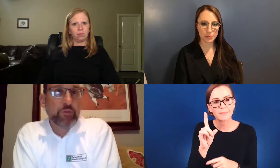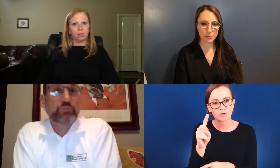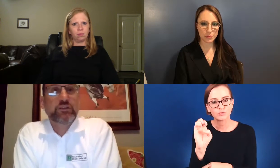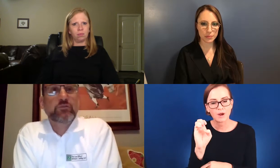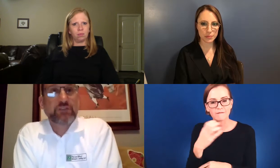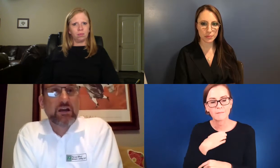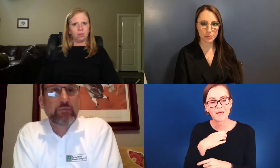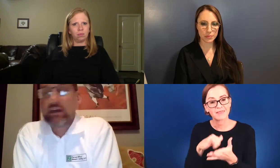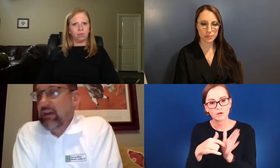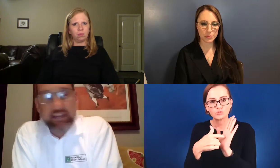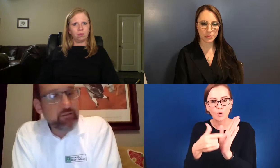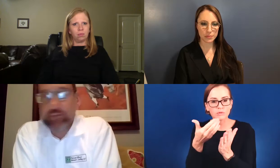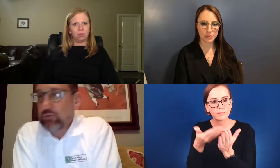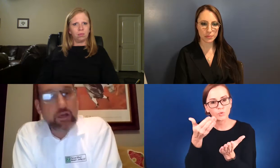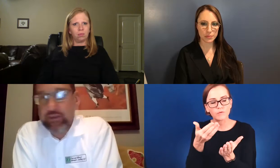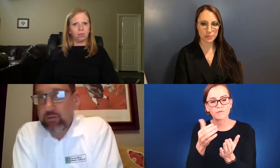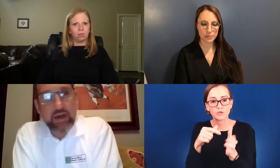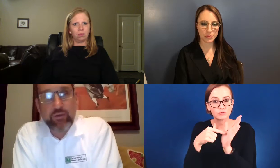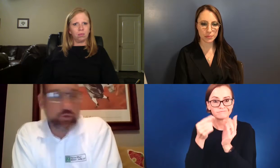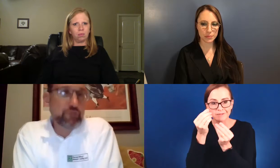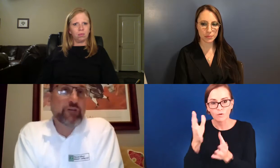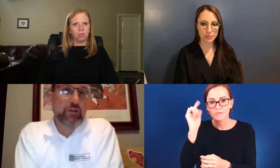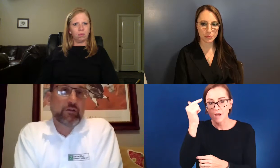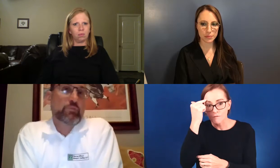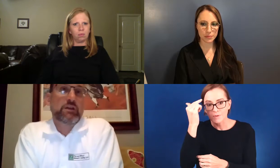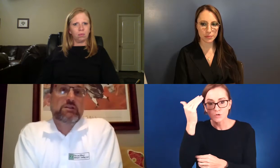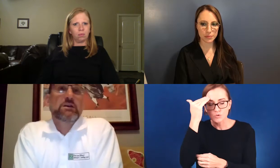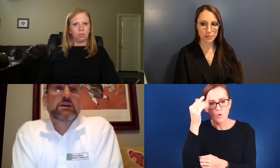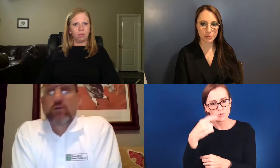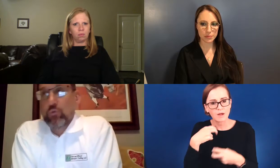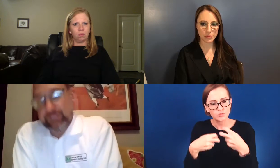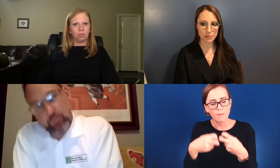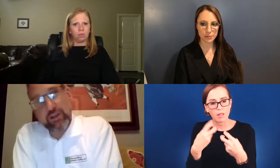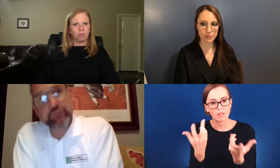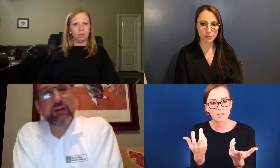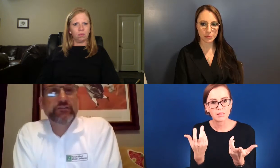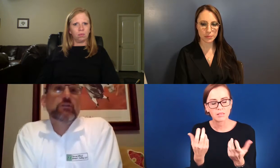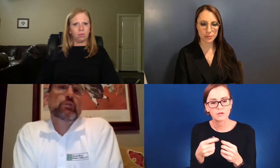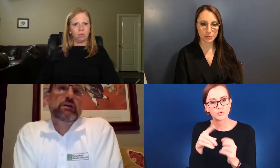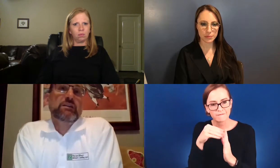on this particular time. And even if they do nothing about it, when you filed a complaint, when someone else files a complaint,